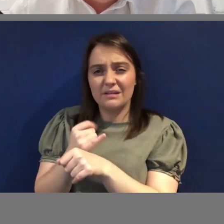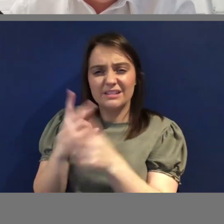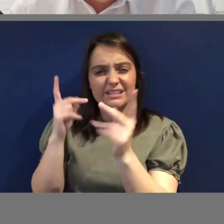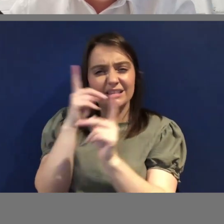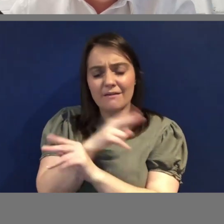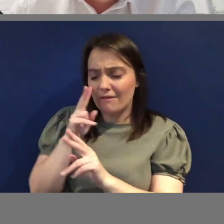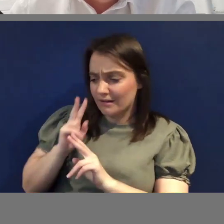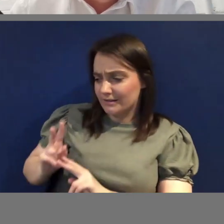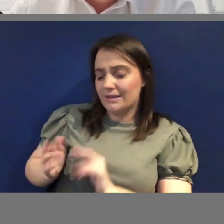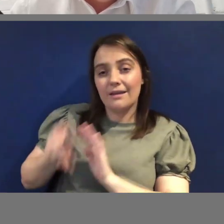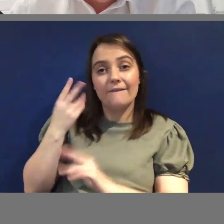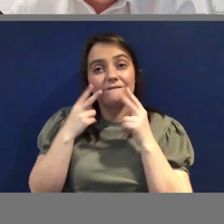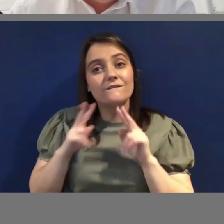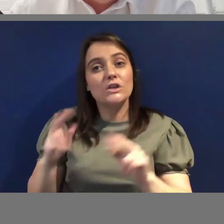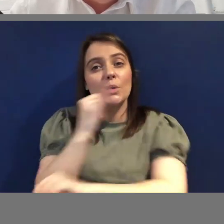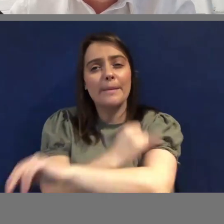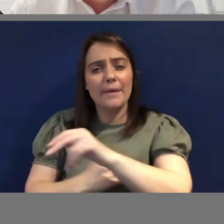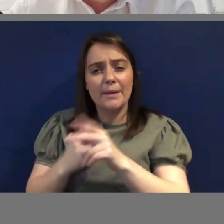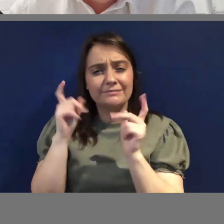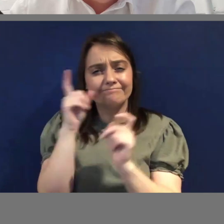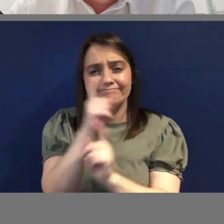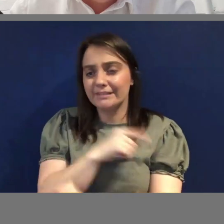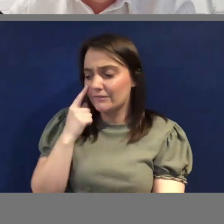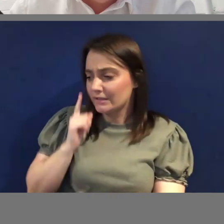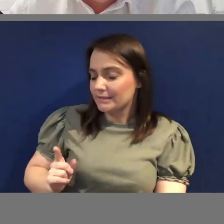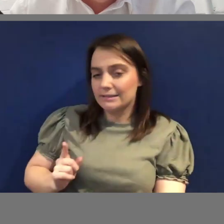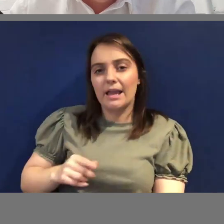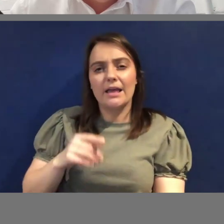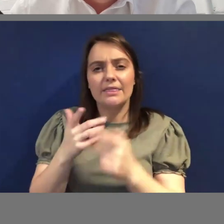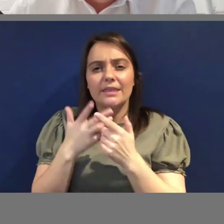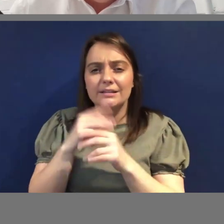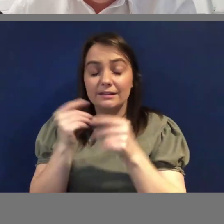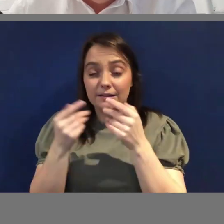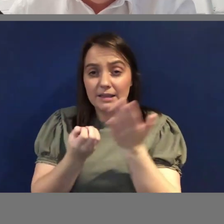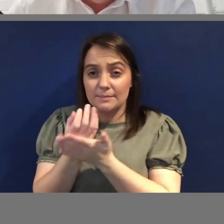if they had a visual impairment and again the instructions may be too small in that example